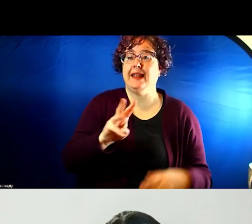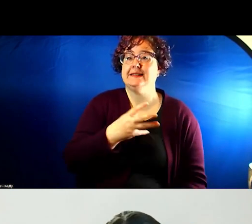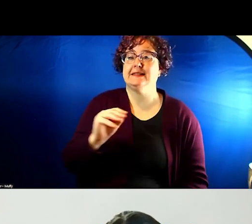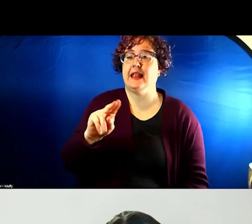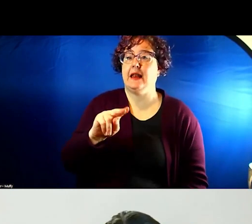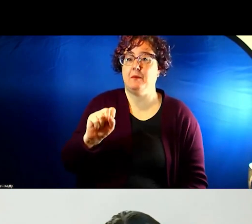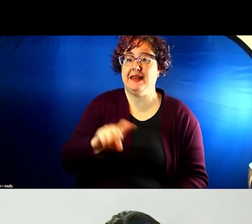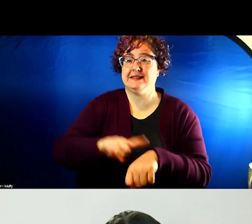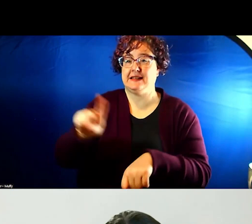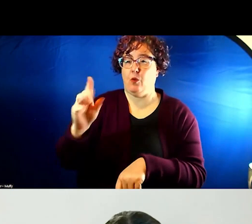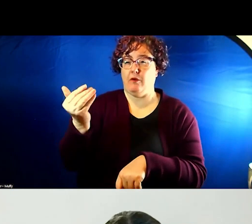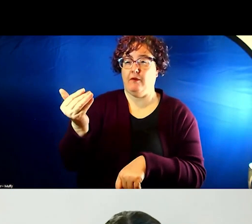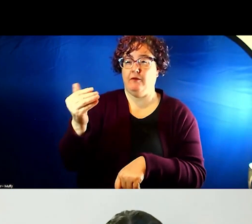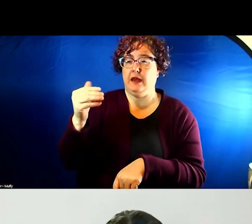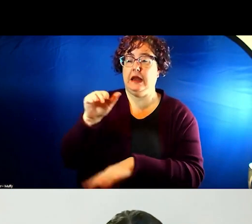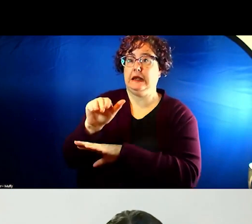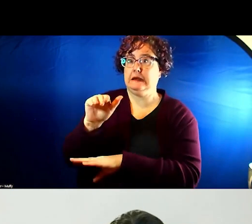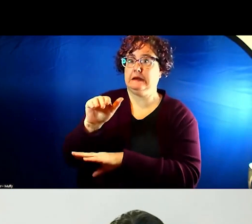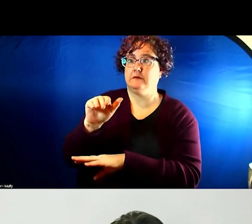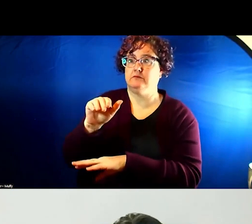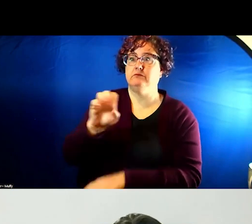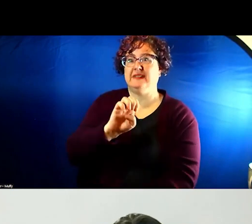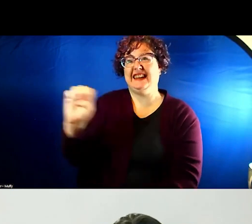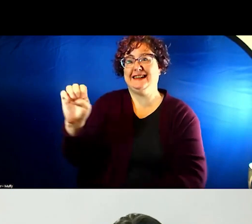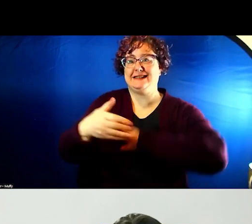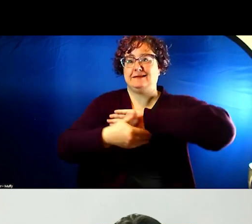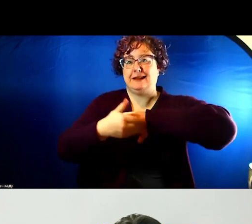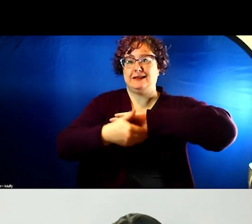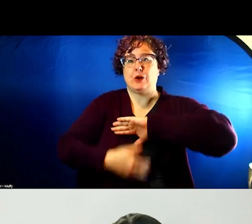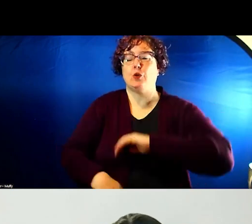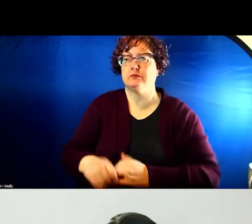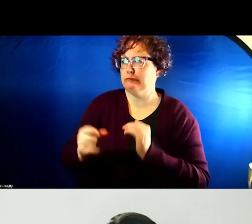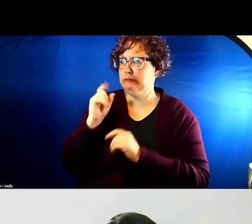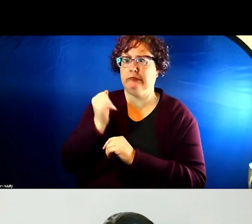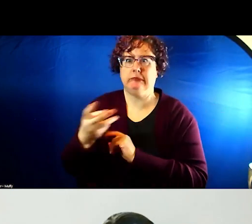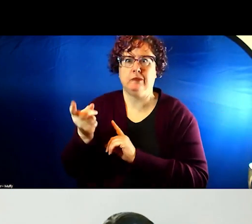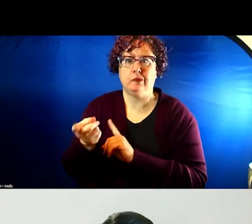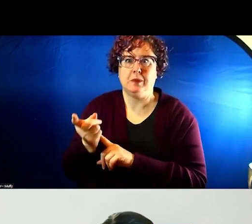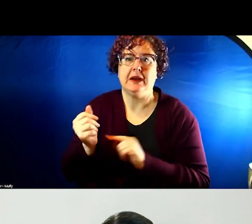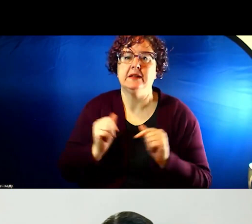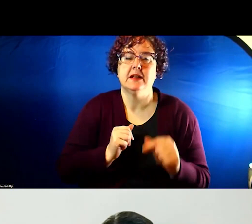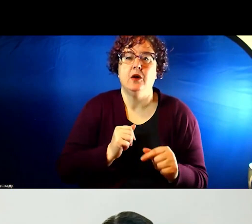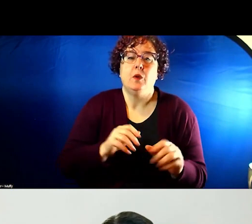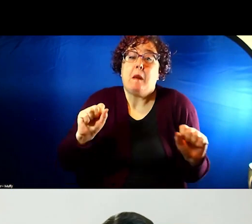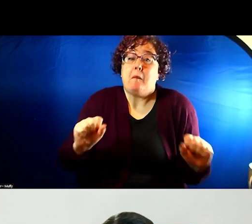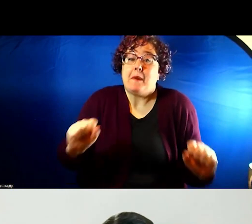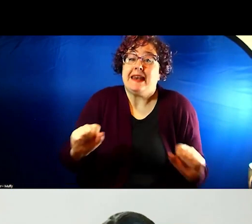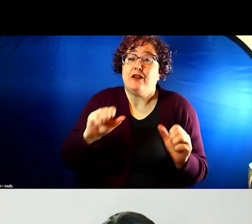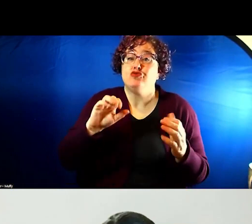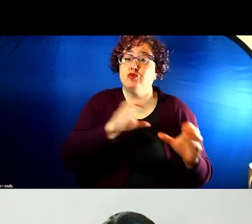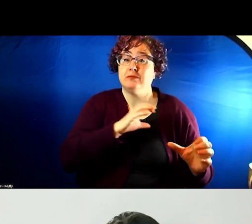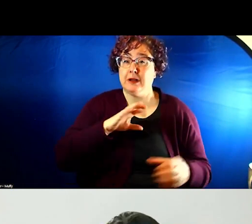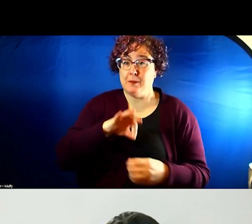EASTERN WITH A POTENTIAL COMMITTEE VOTE TOMORROW AT 9:00 A.M.